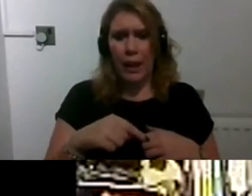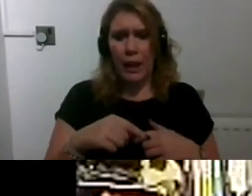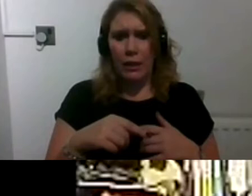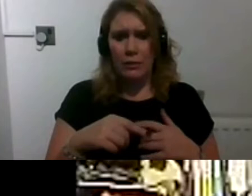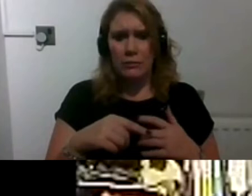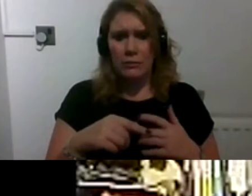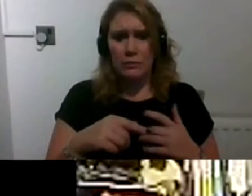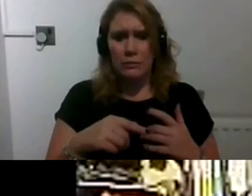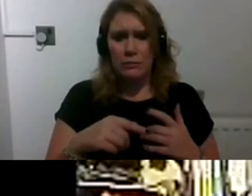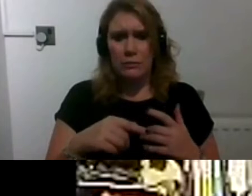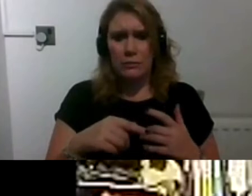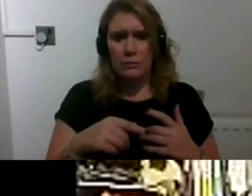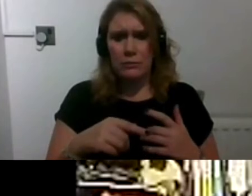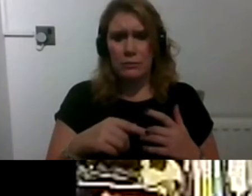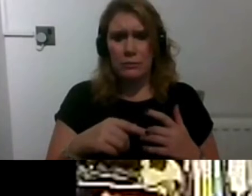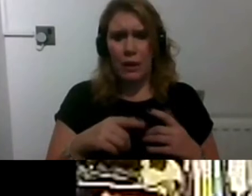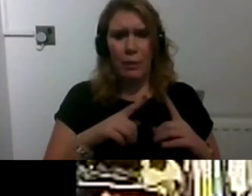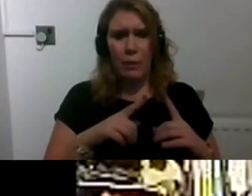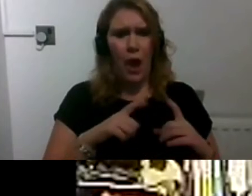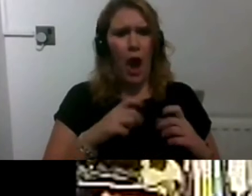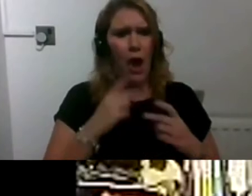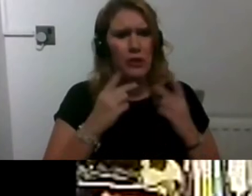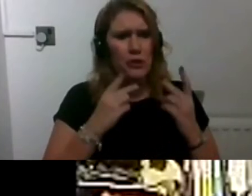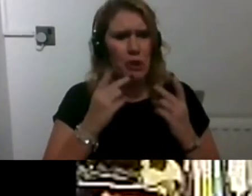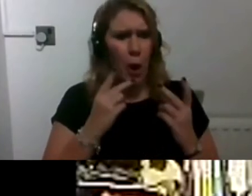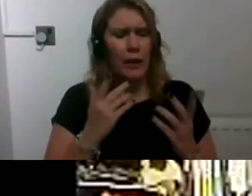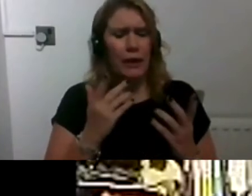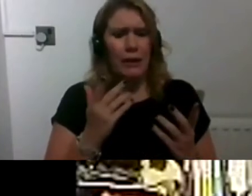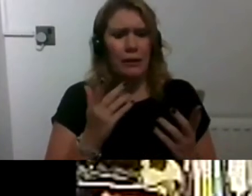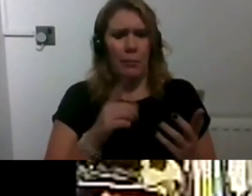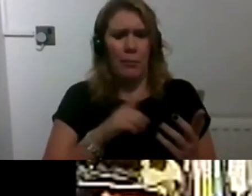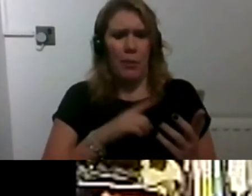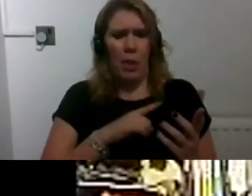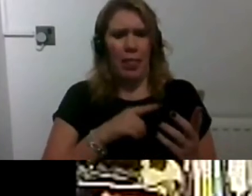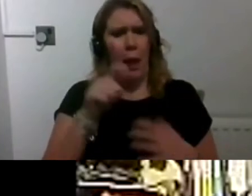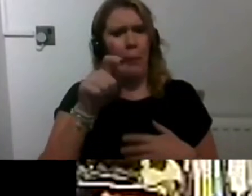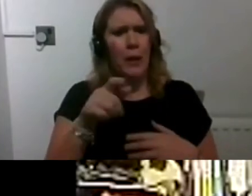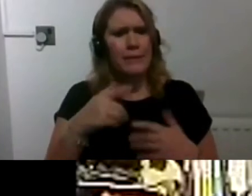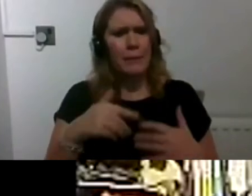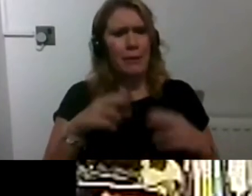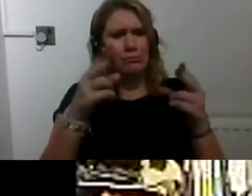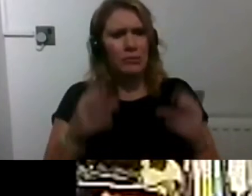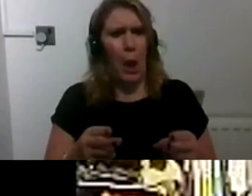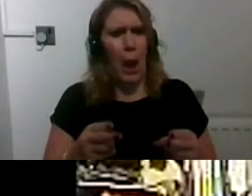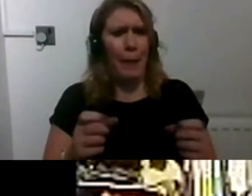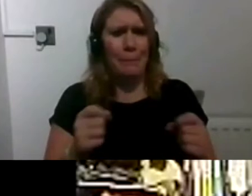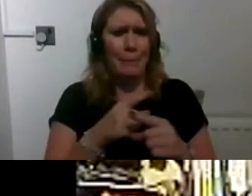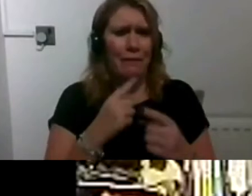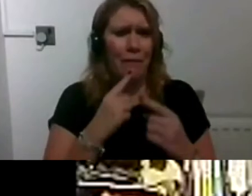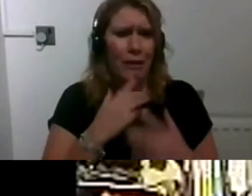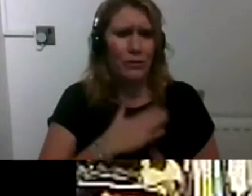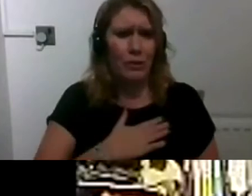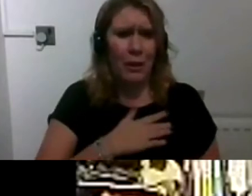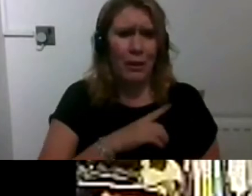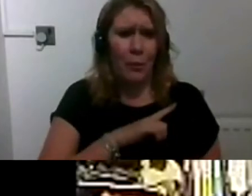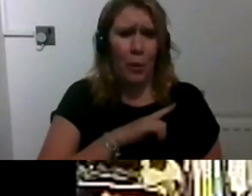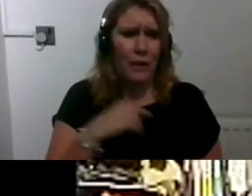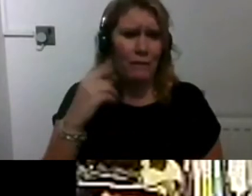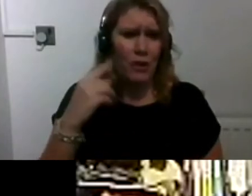of her passing, in tribute to her want to try to do Let Your Life Speak